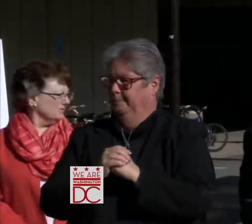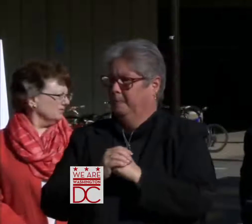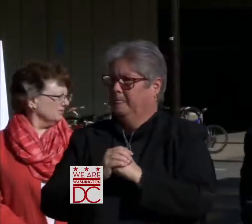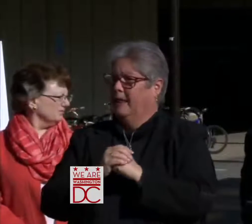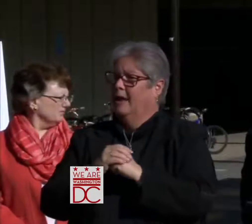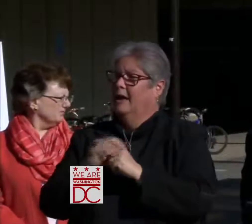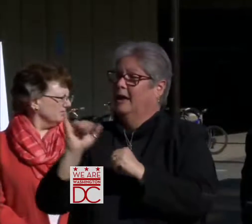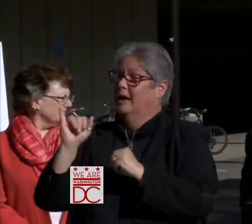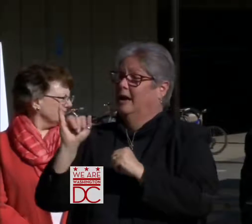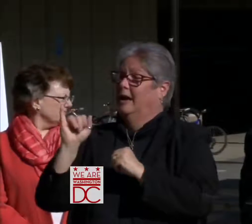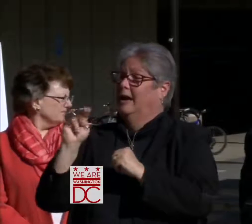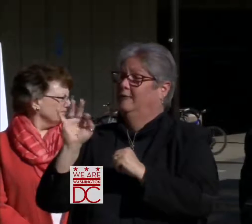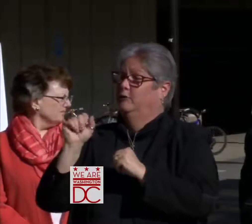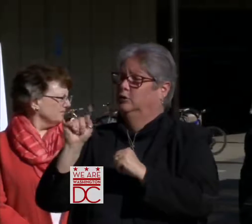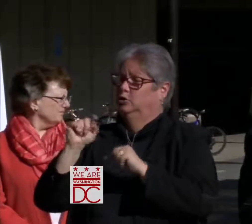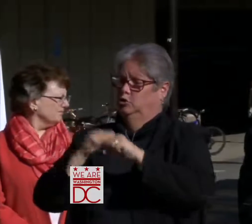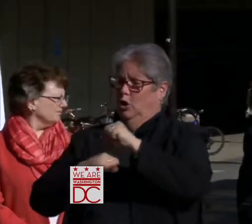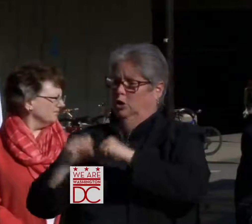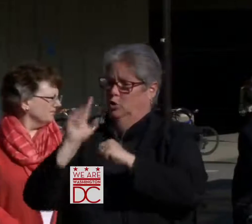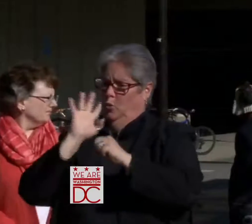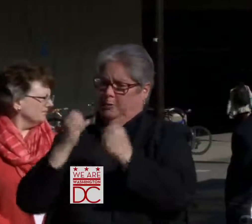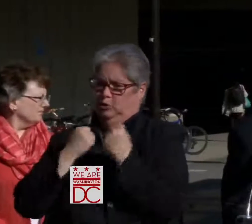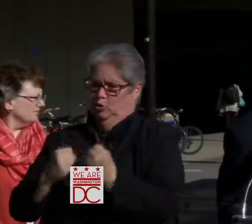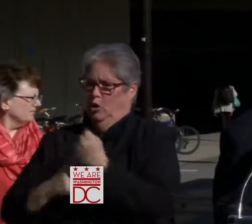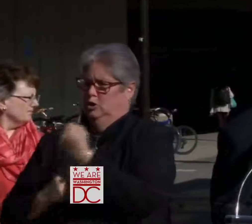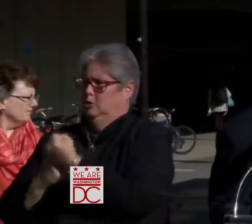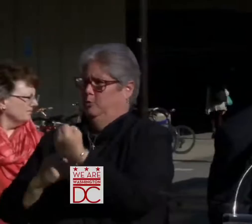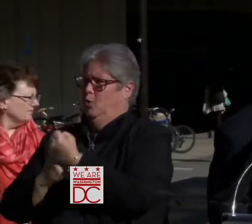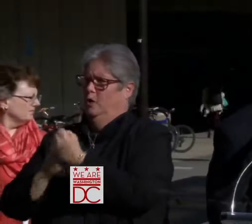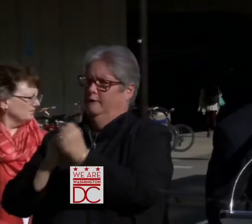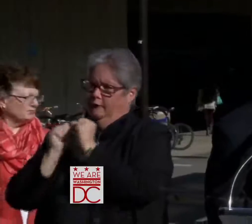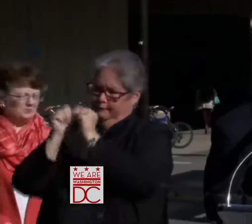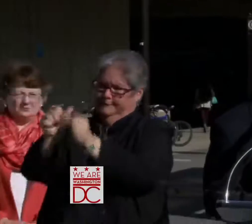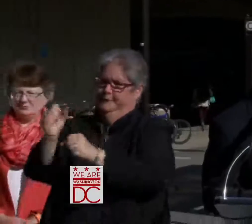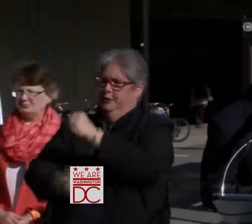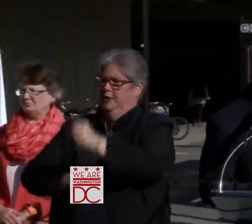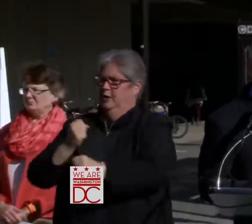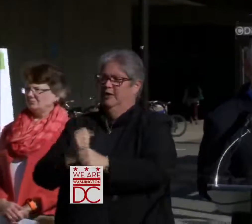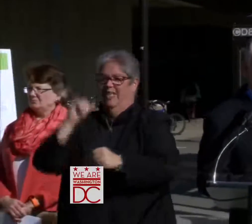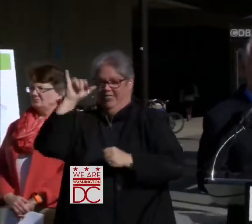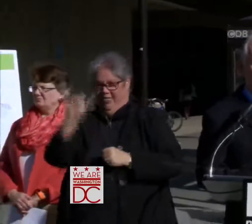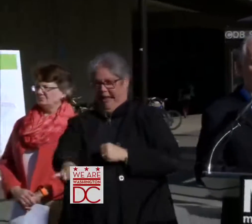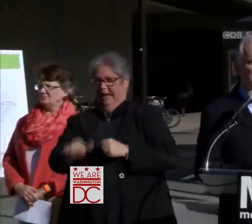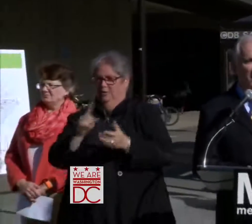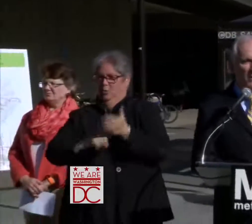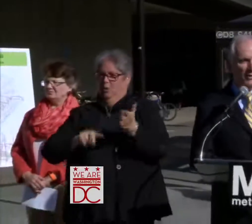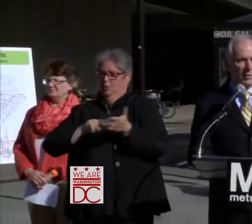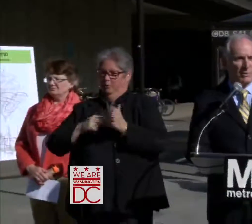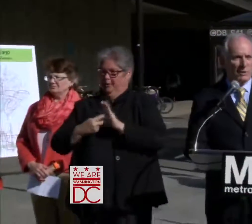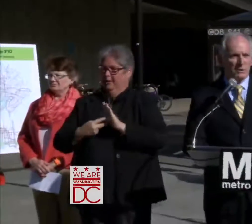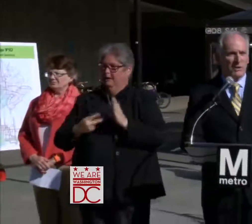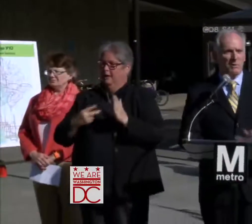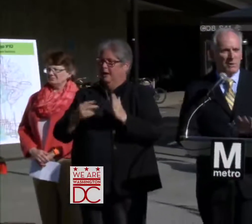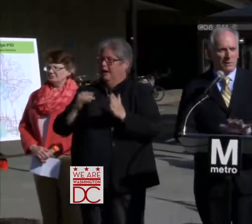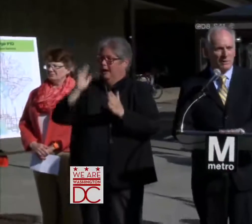INFRASTRUCTURE THAT SUPPORTS IT WILL BE STRONG AND IT WILL BE STRONG FOR YEARS SO THAT'S WHAT IT IS ABOUT. I KNOW THAT IS VERY DIFFICULT FOR PEOPLE TO UNDERSTAND